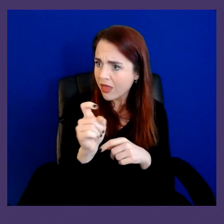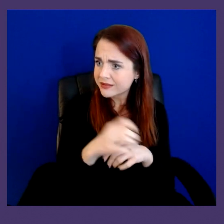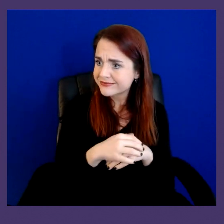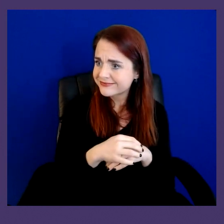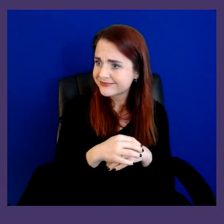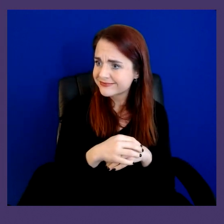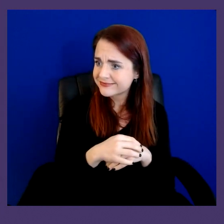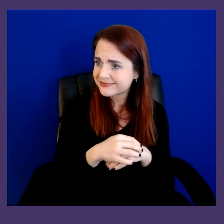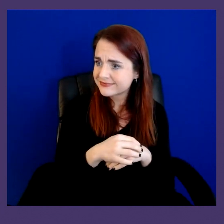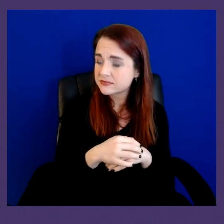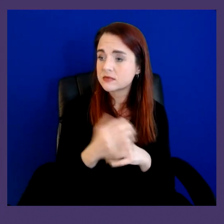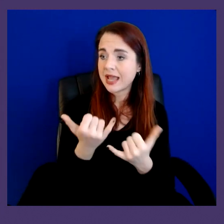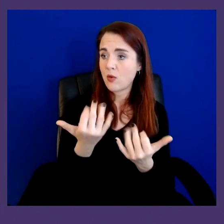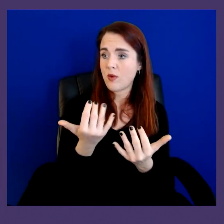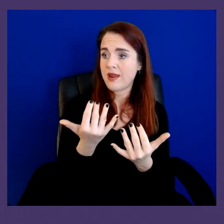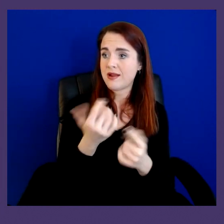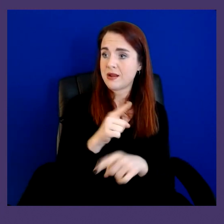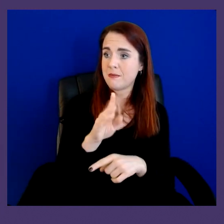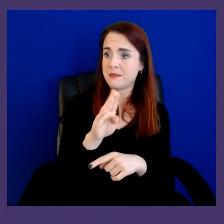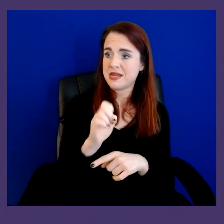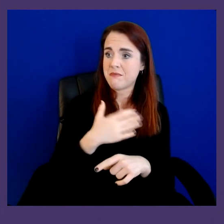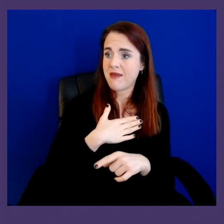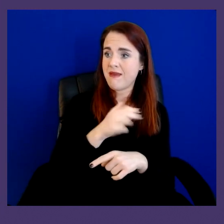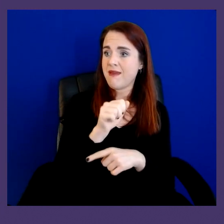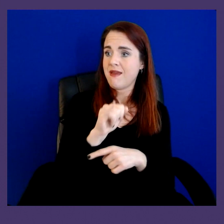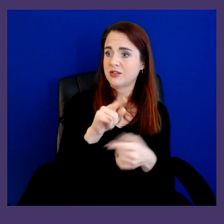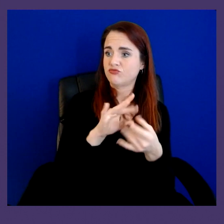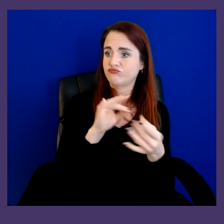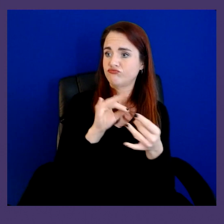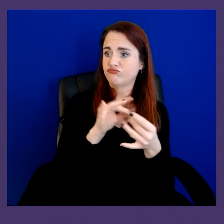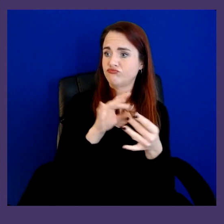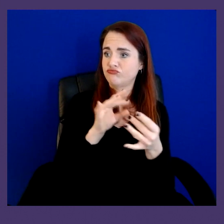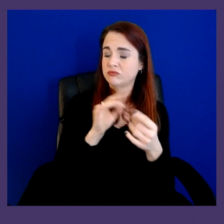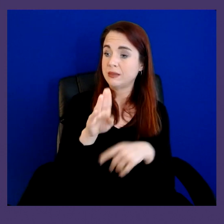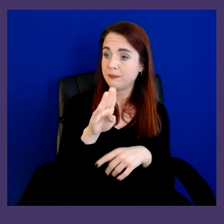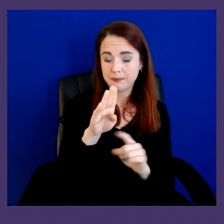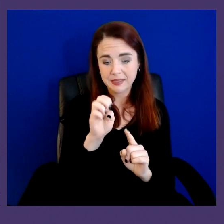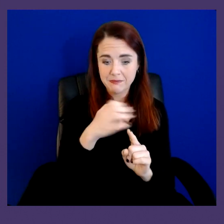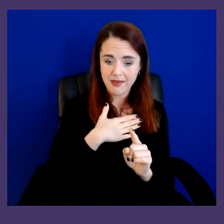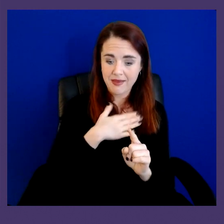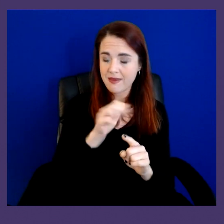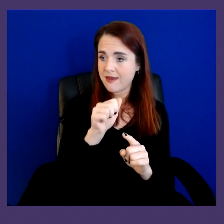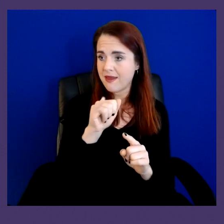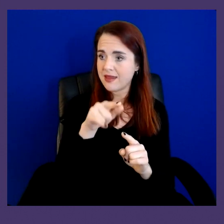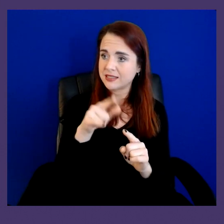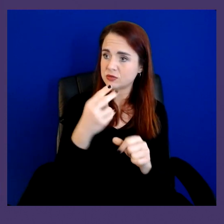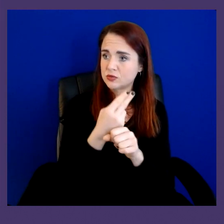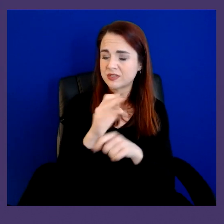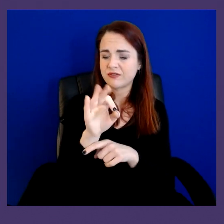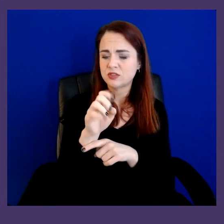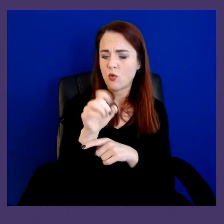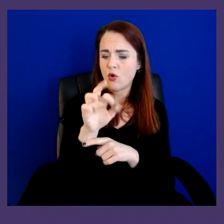Please wait, Be My AI is writing a message. Be My AI: the girl is wearing a brown fedora hat with a darker brown band around it.